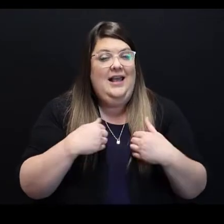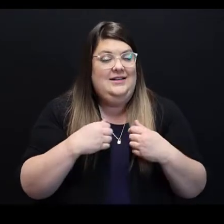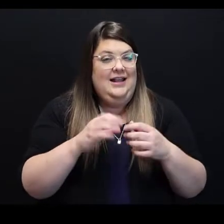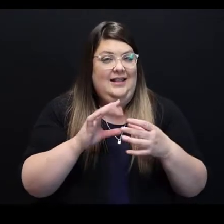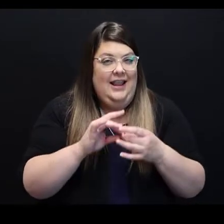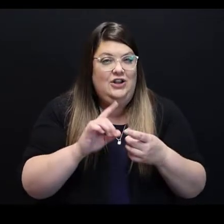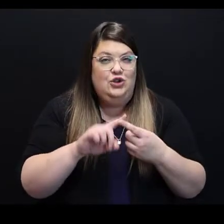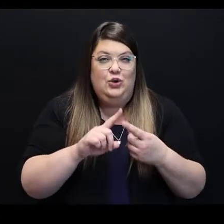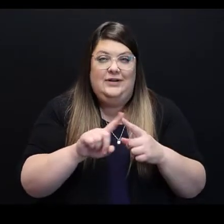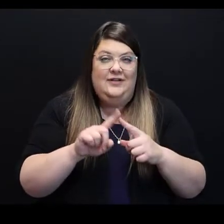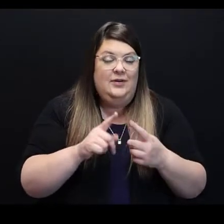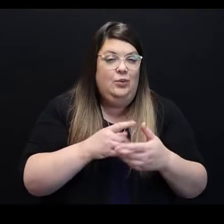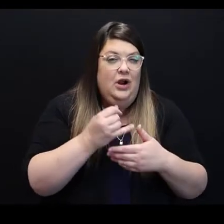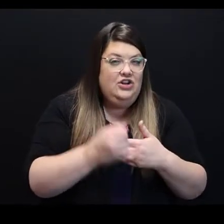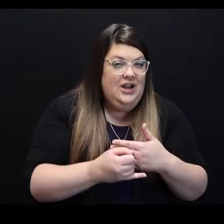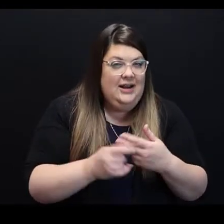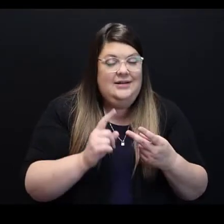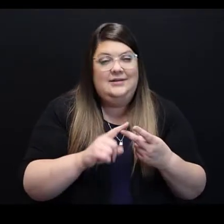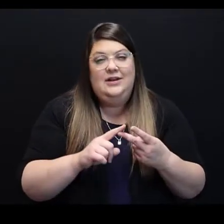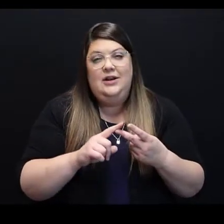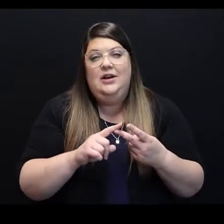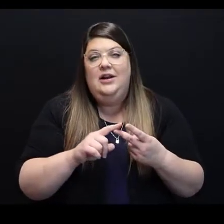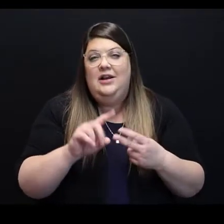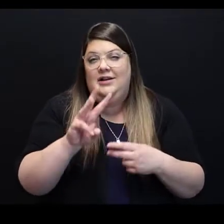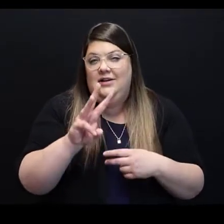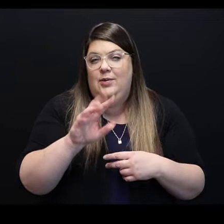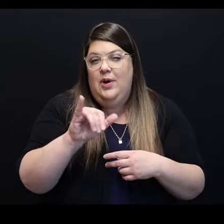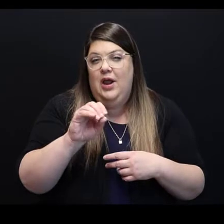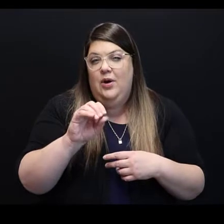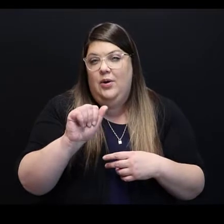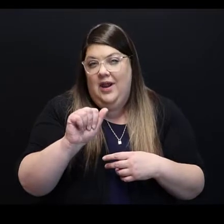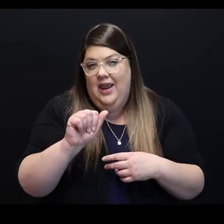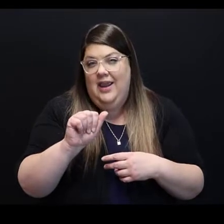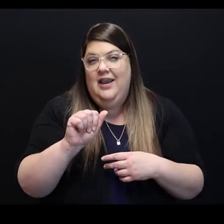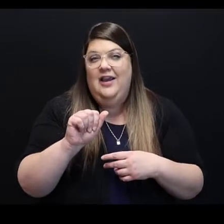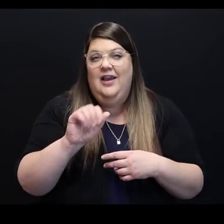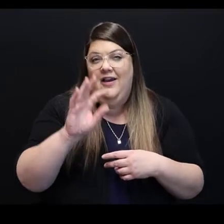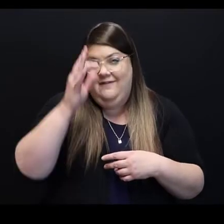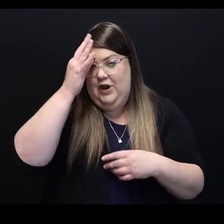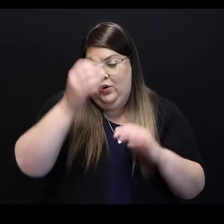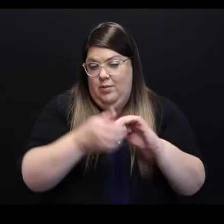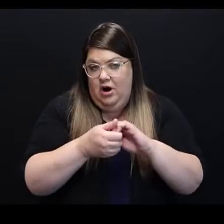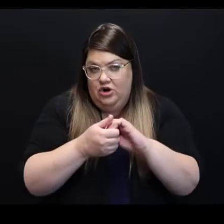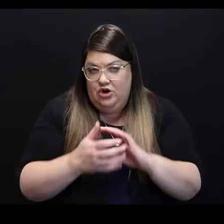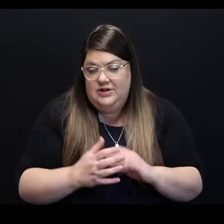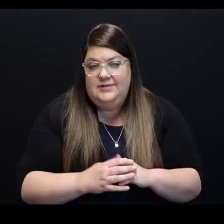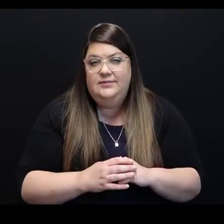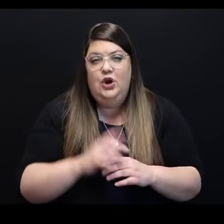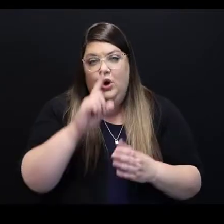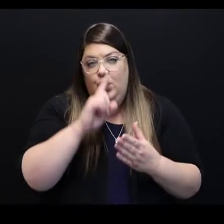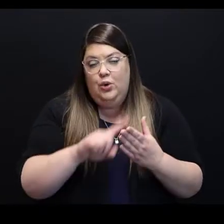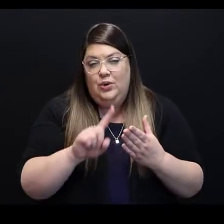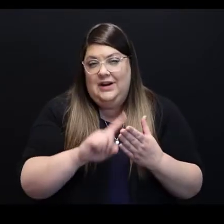Innovation and Opportunity Act also known as WIOA, Federal partners, research databases, and other